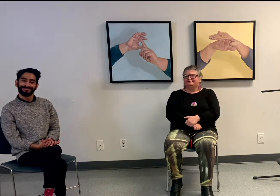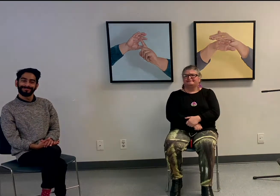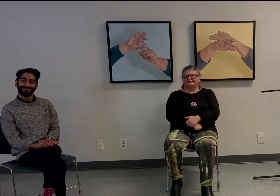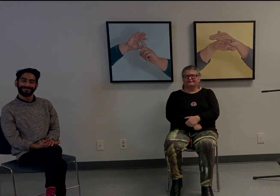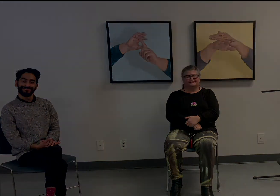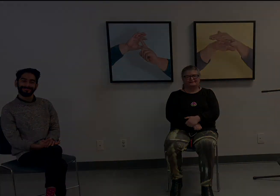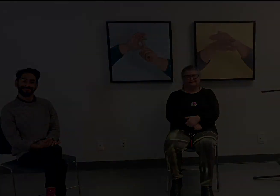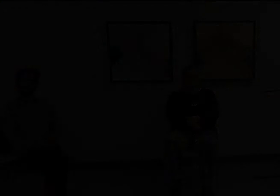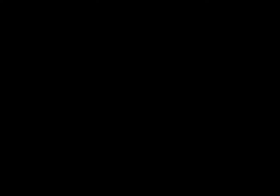Thank you.